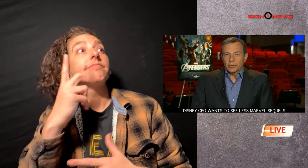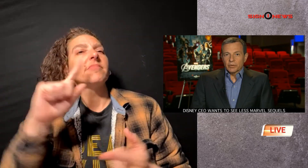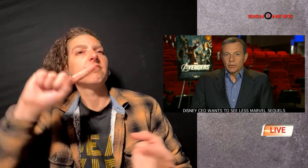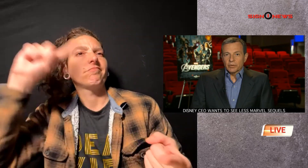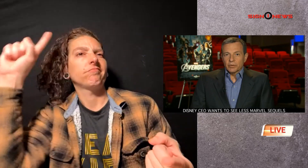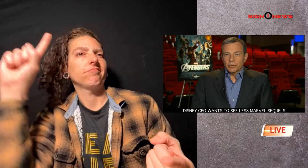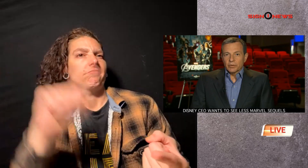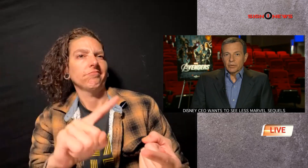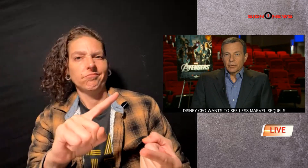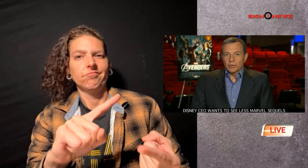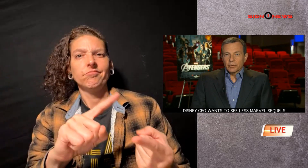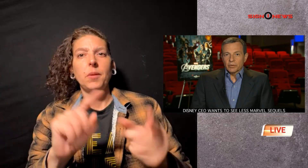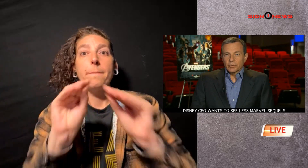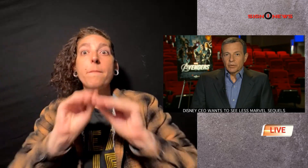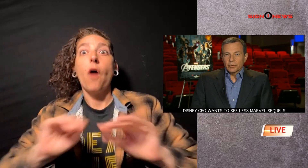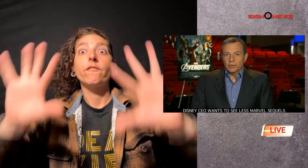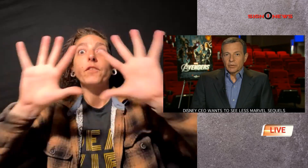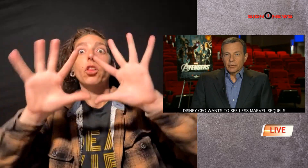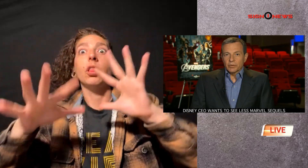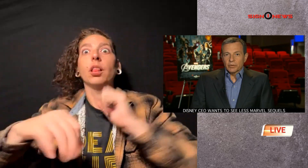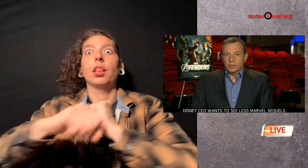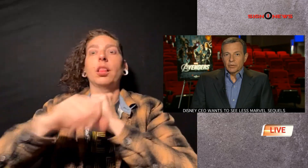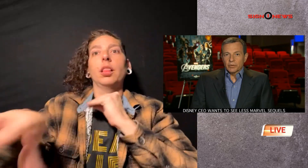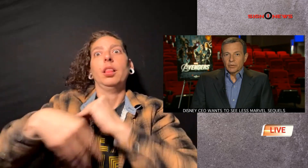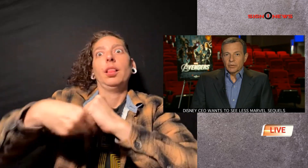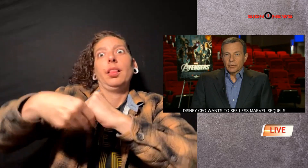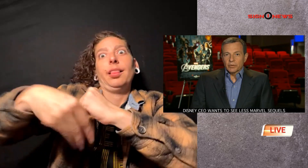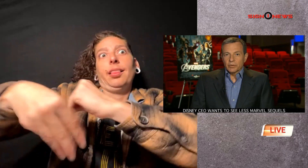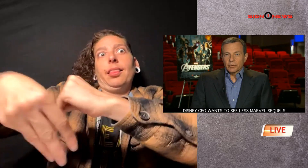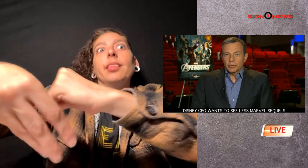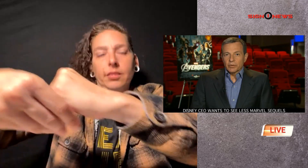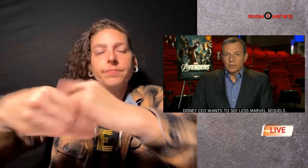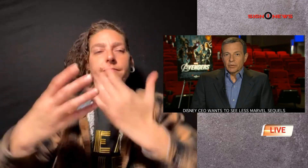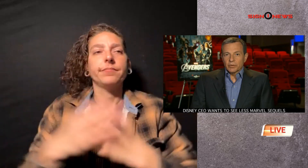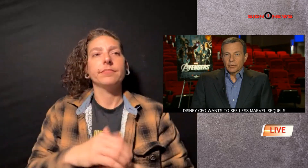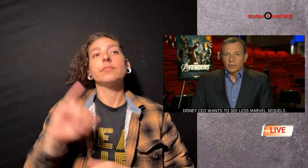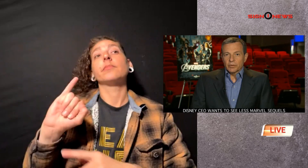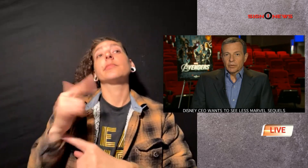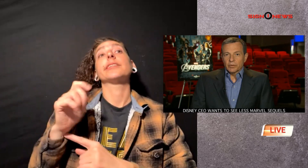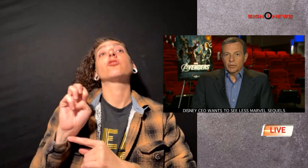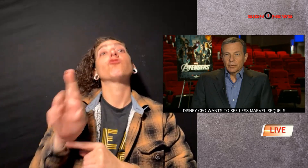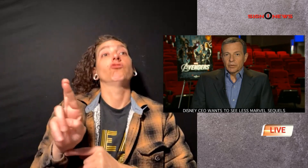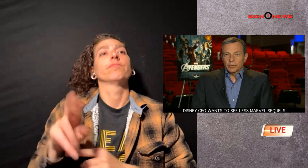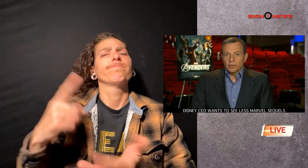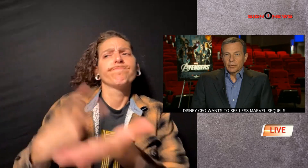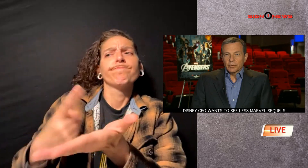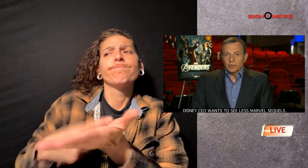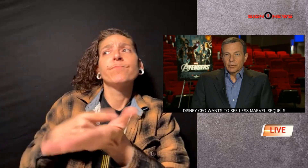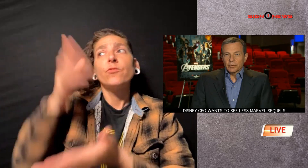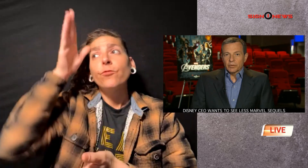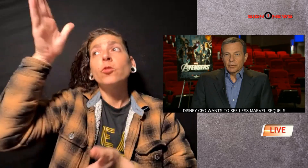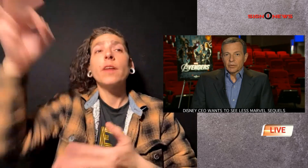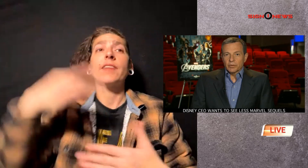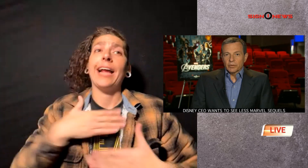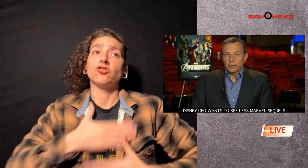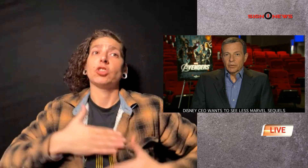Disney CEO Bob Iger wants to see less Marvel sequels Iger discussed the future